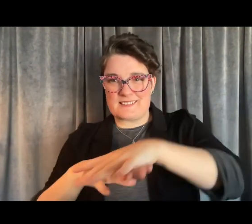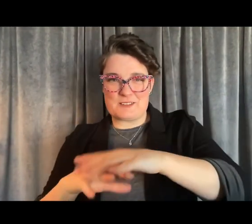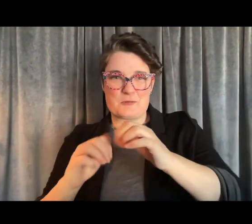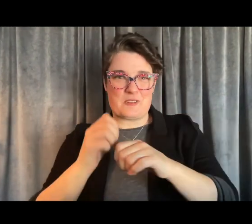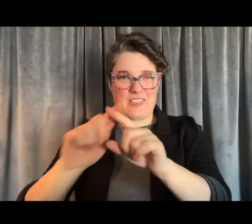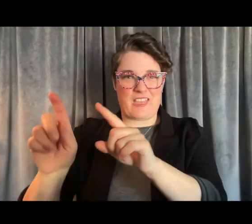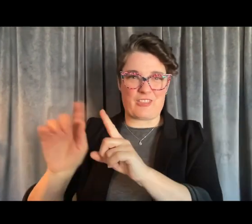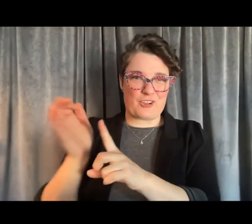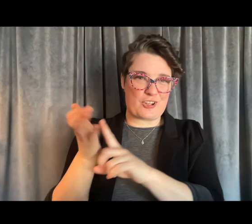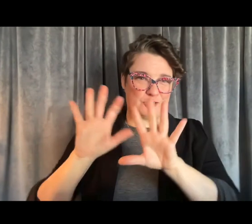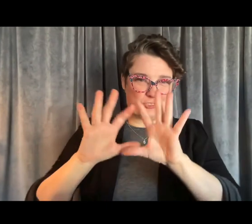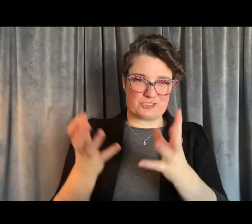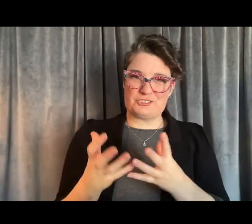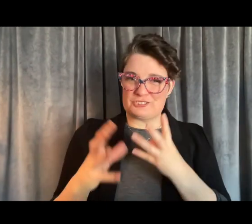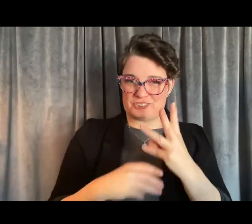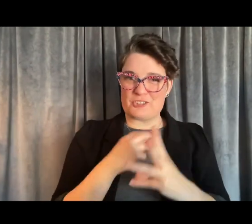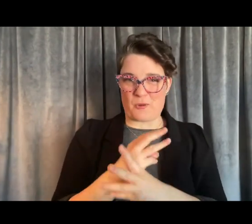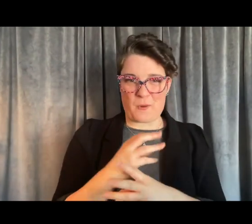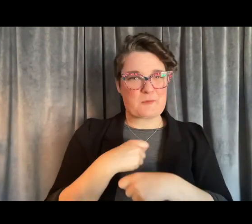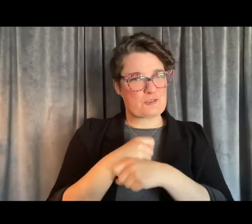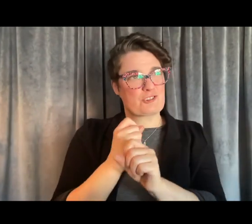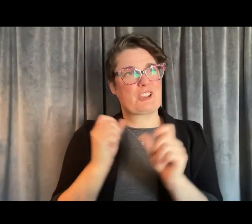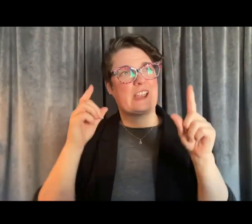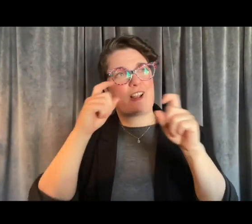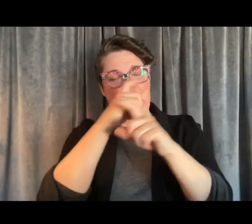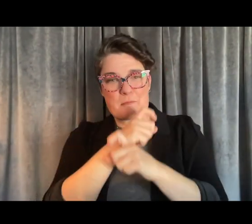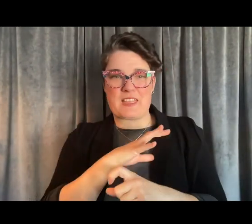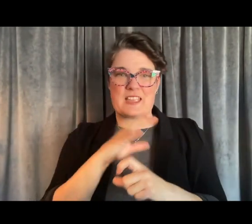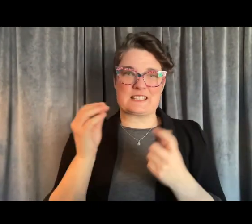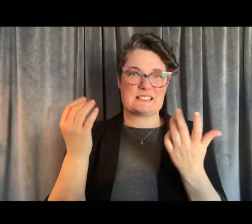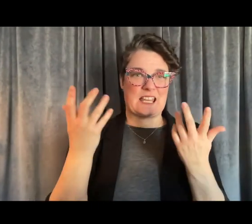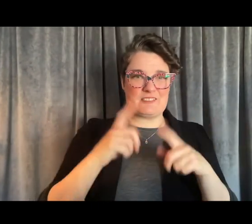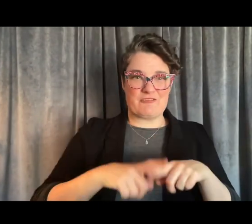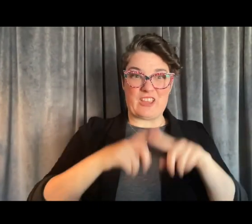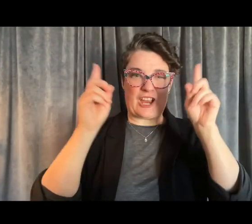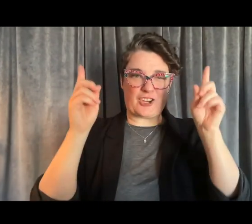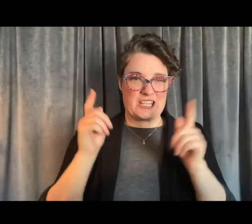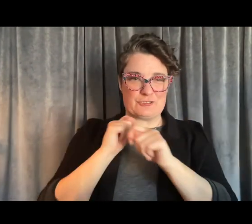cultures around the globe and created these complex and varied traditions.